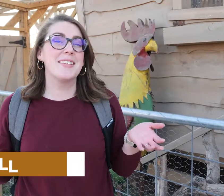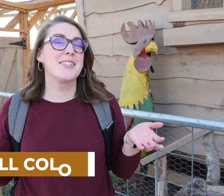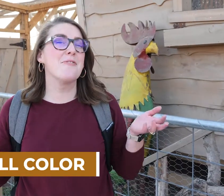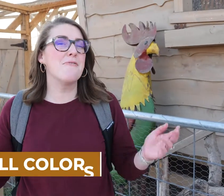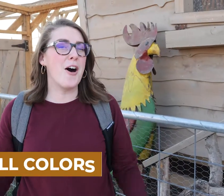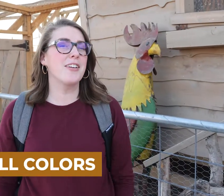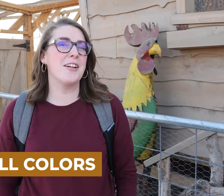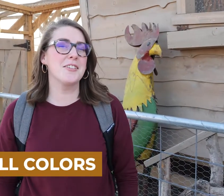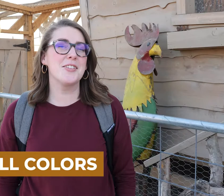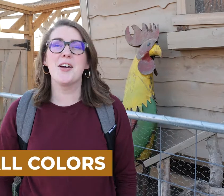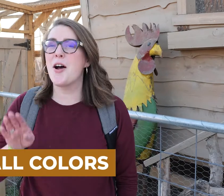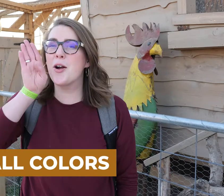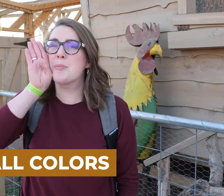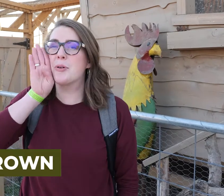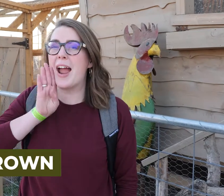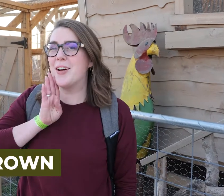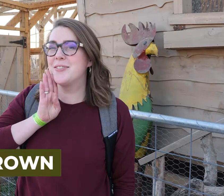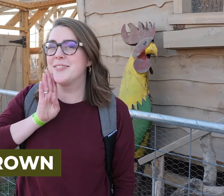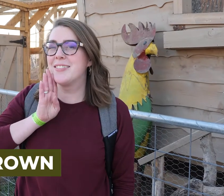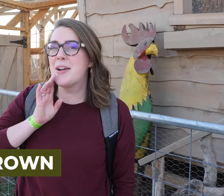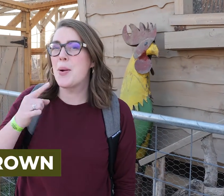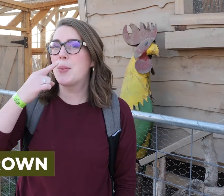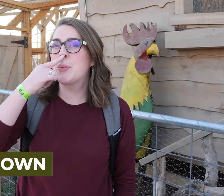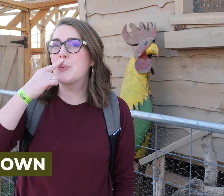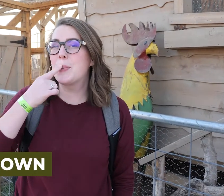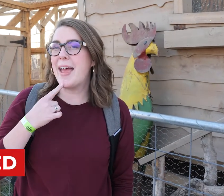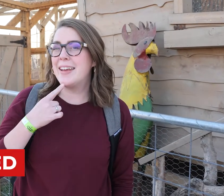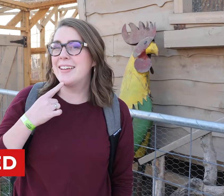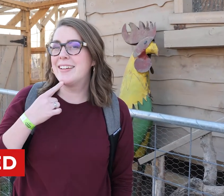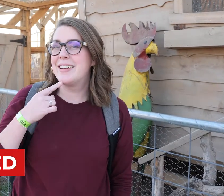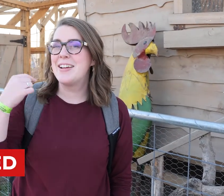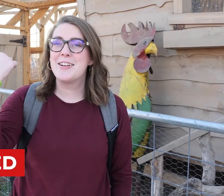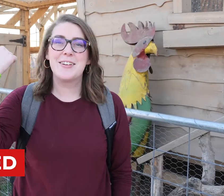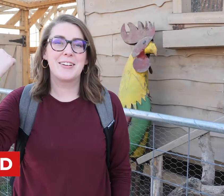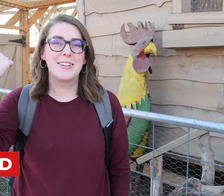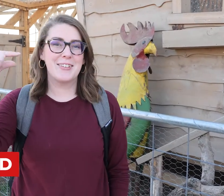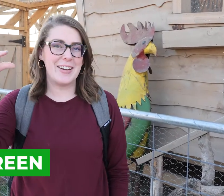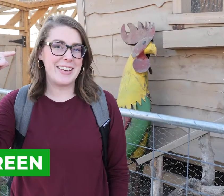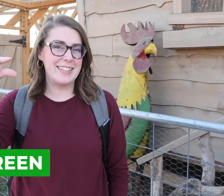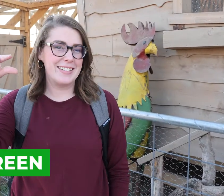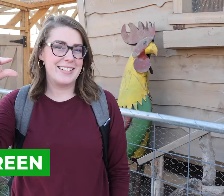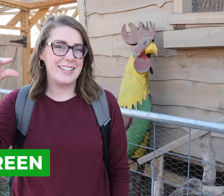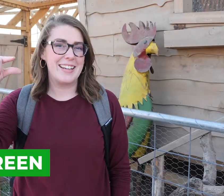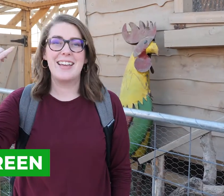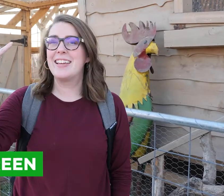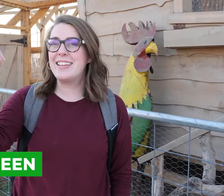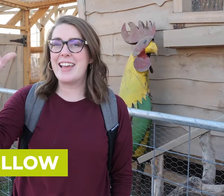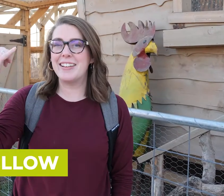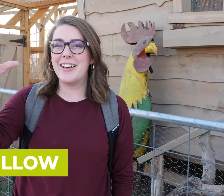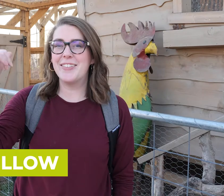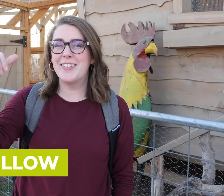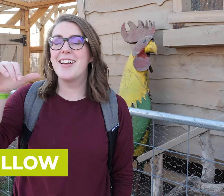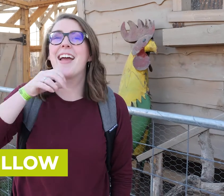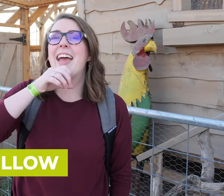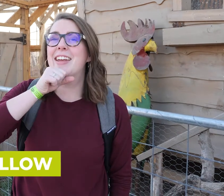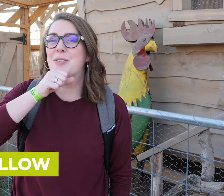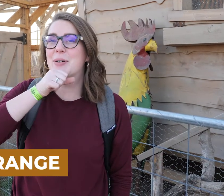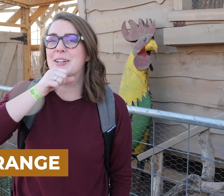Some fall colors are BROWN RED GREEN YELLOW and ORANGE